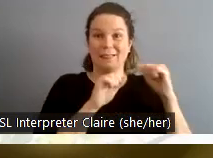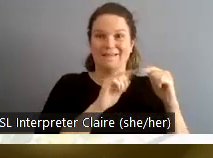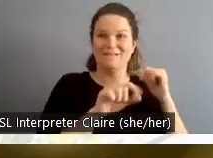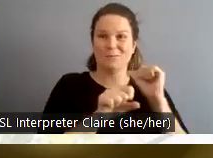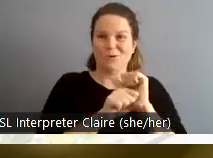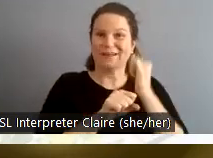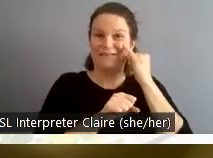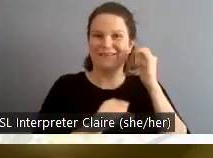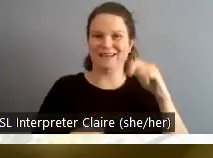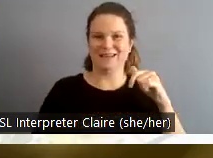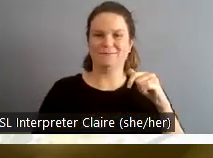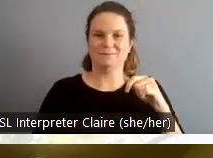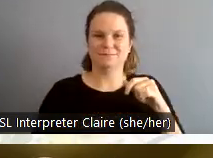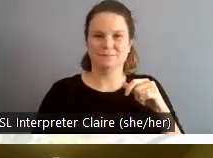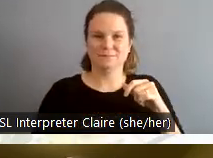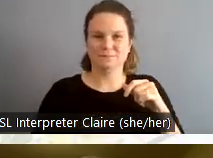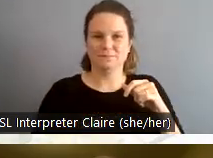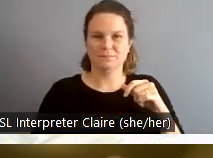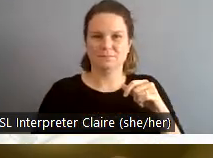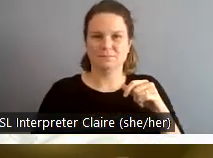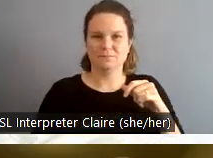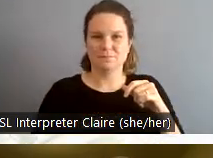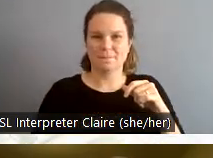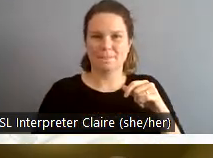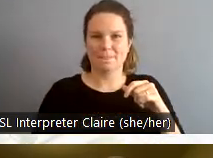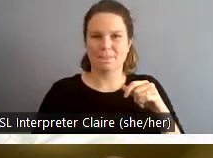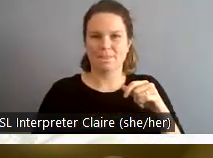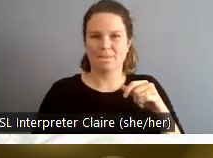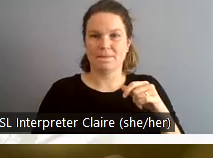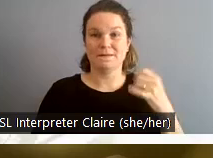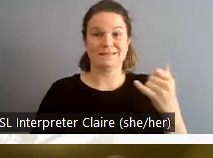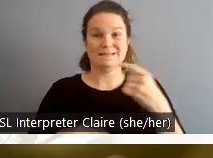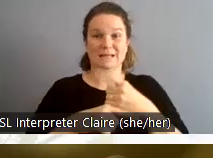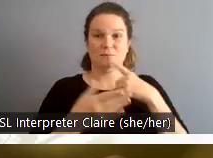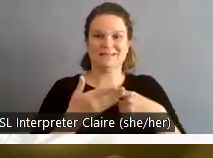today- go ahead and give us the next slide- I am going to talk about three